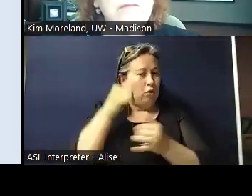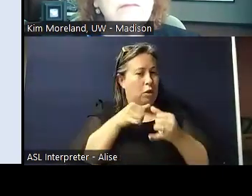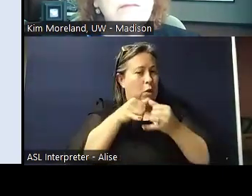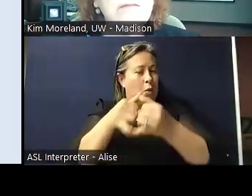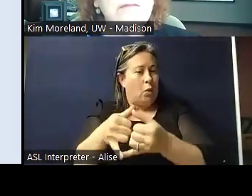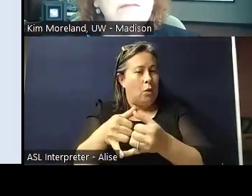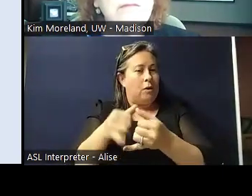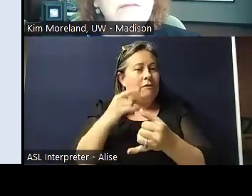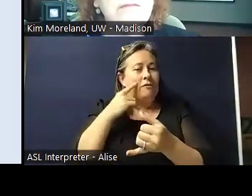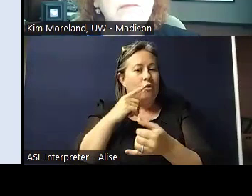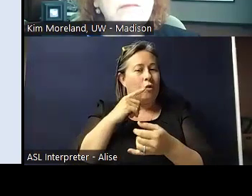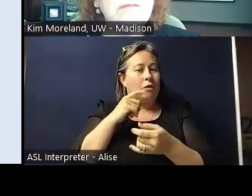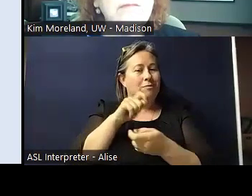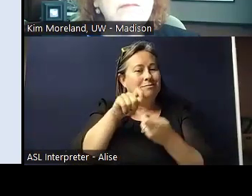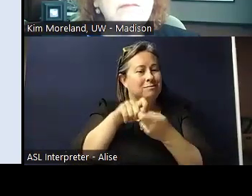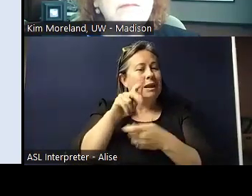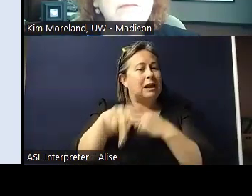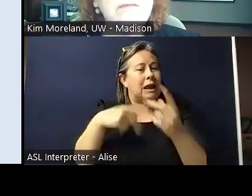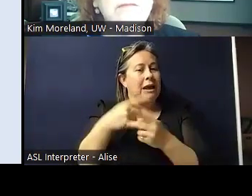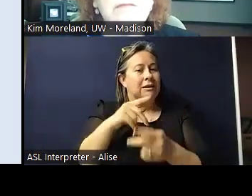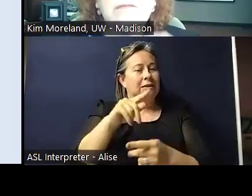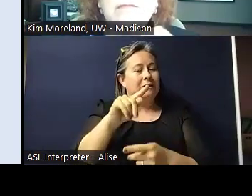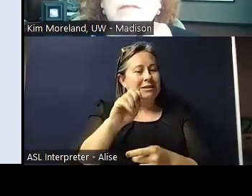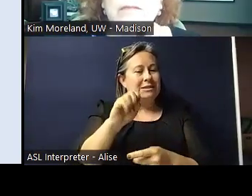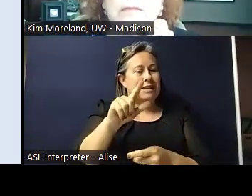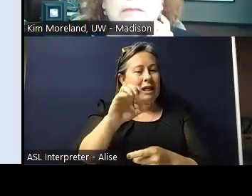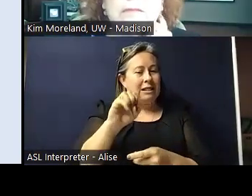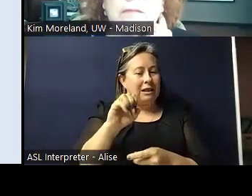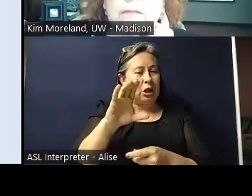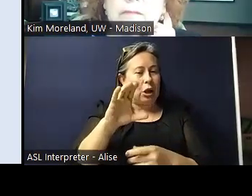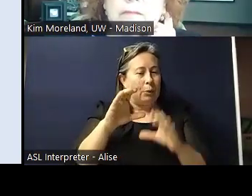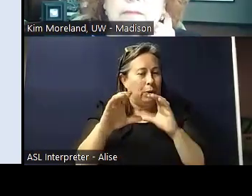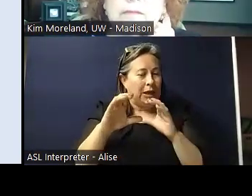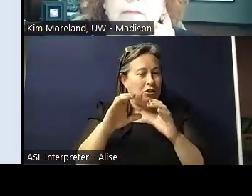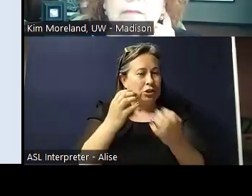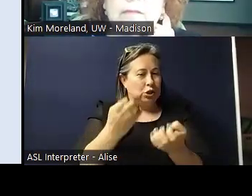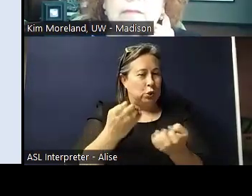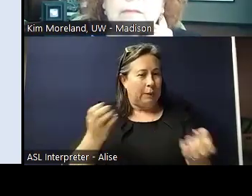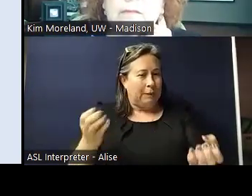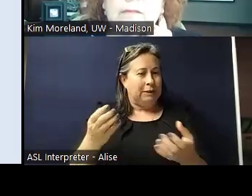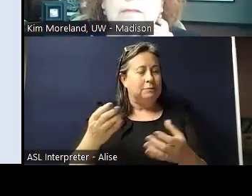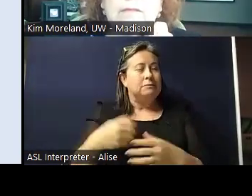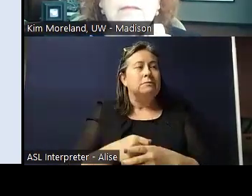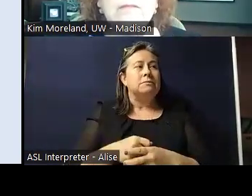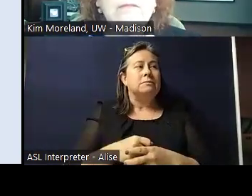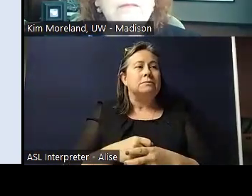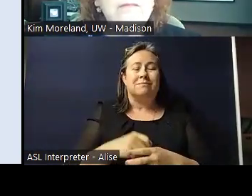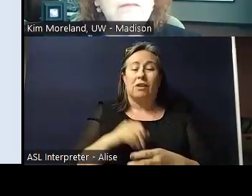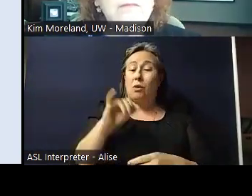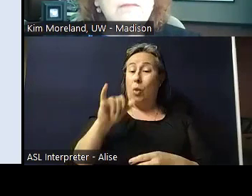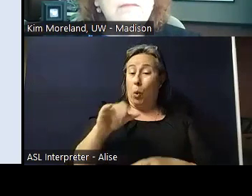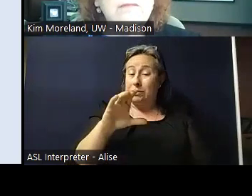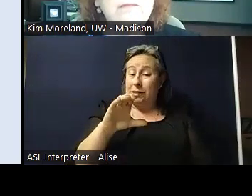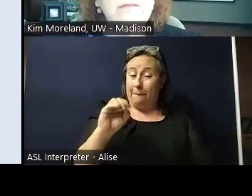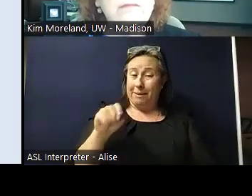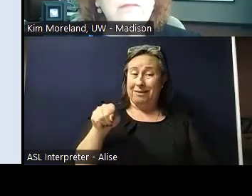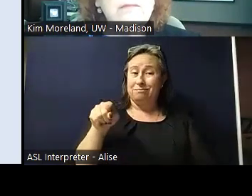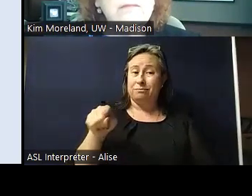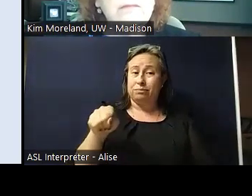for certain telecommunications equipment and companies, and those companies may be common providers